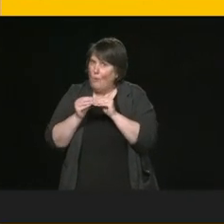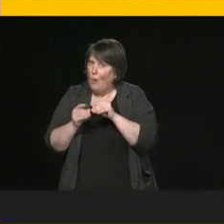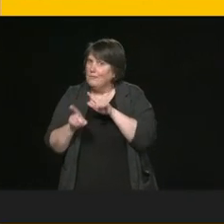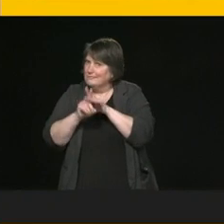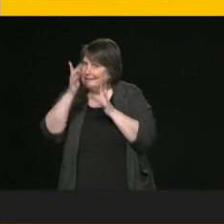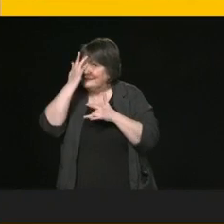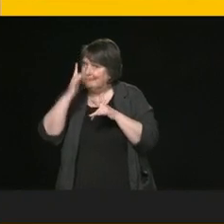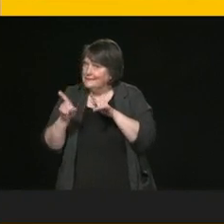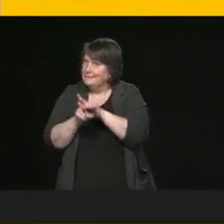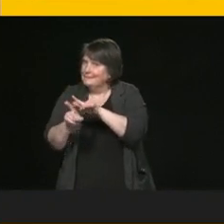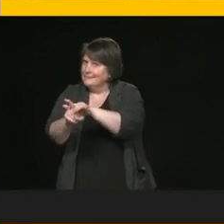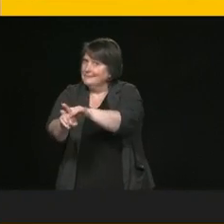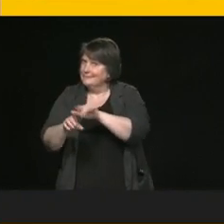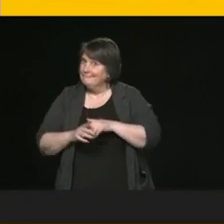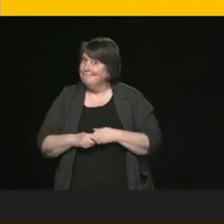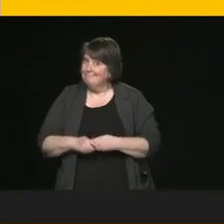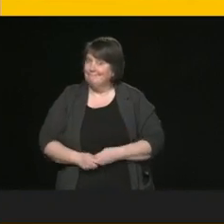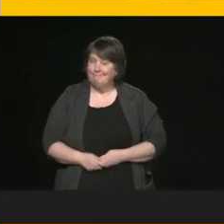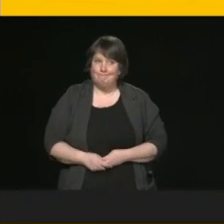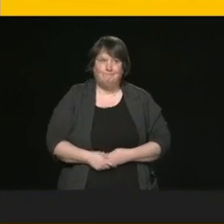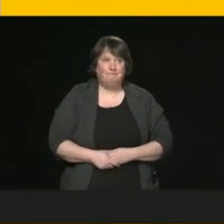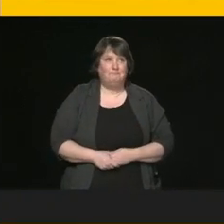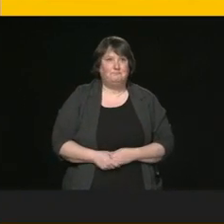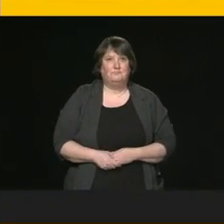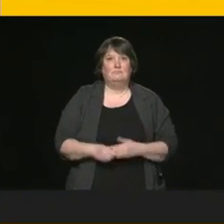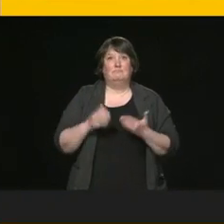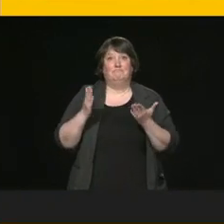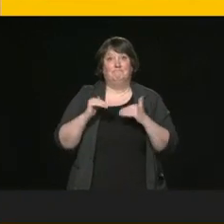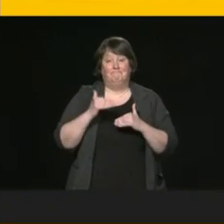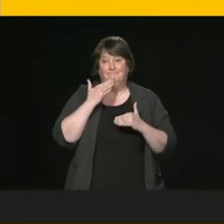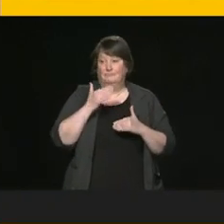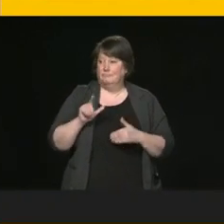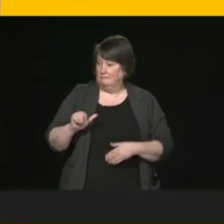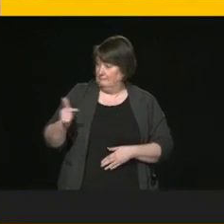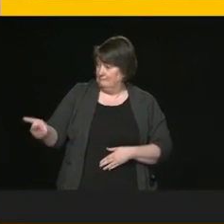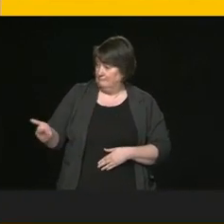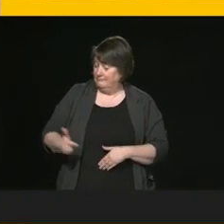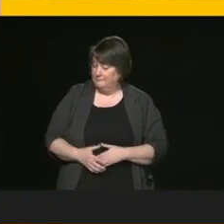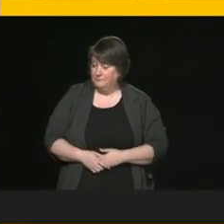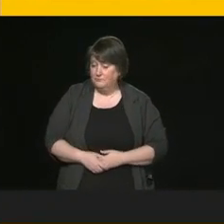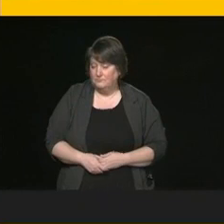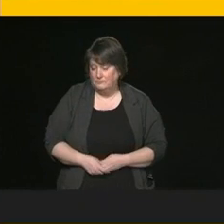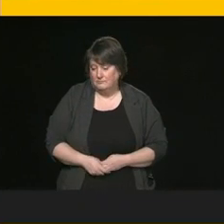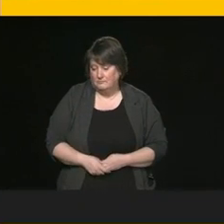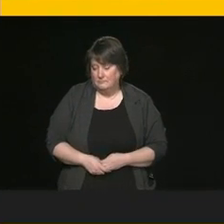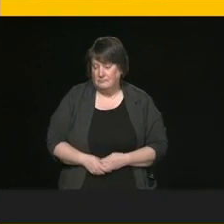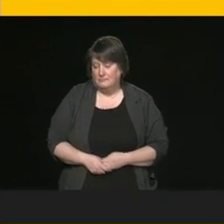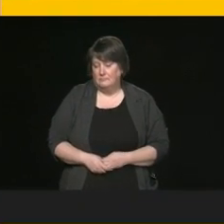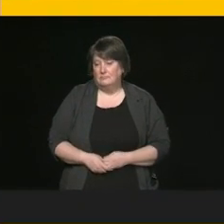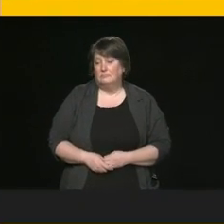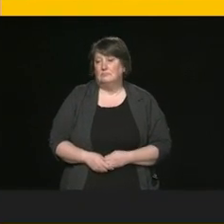OUTBREAKS. IT WILL HAPPEN AGAIN AND AGAIN BY THE WAY.